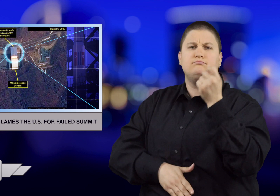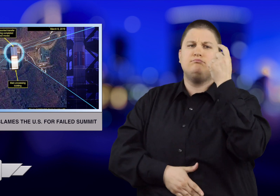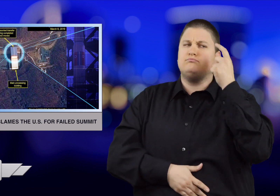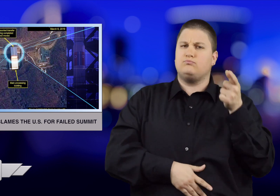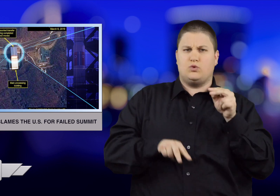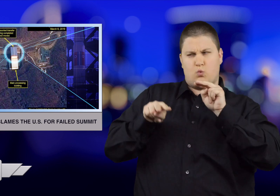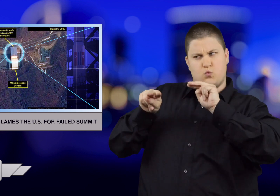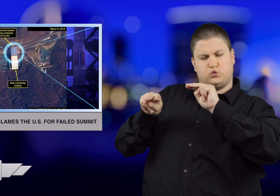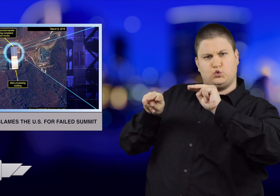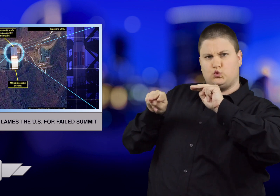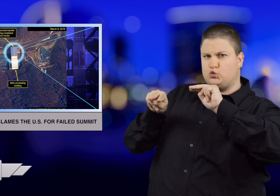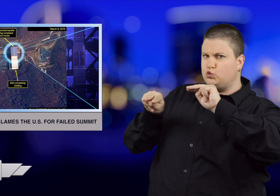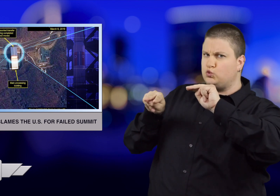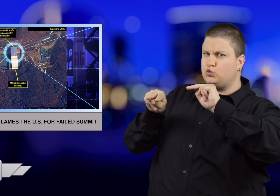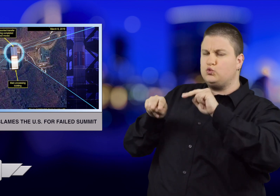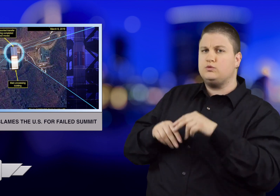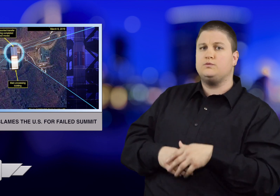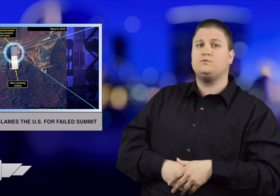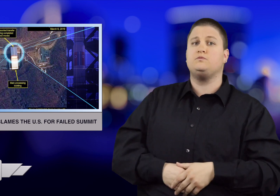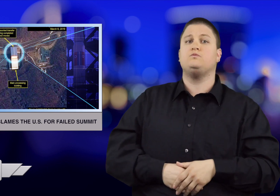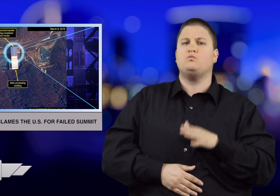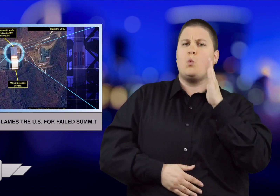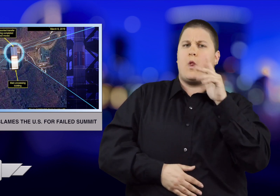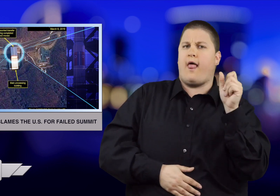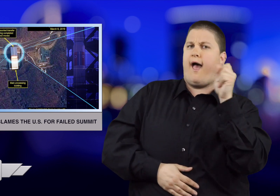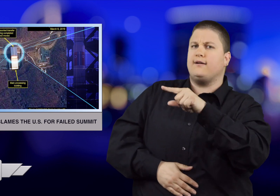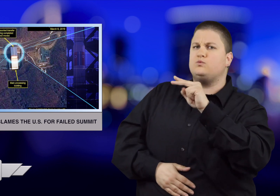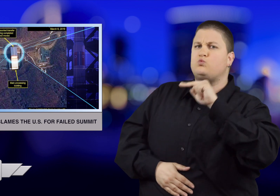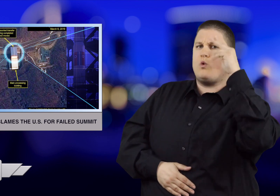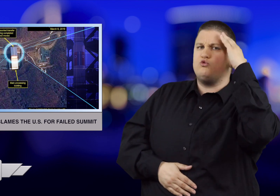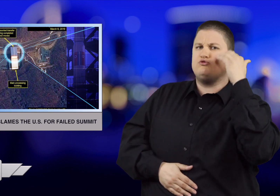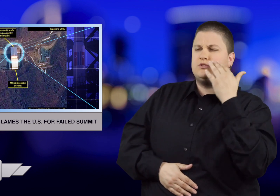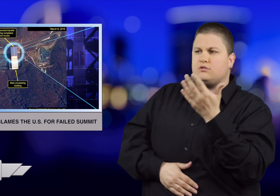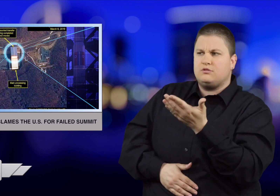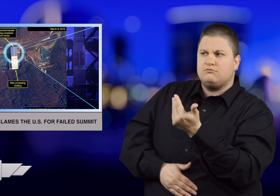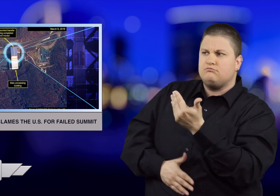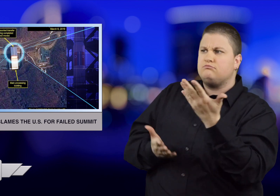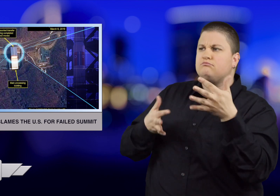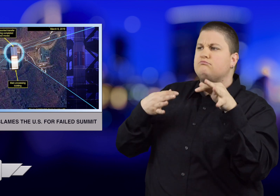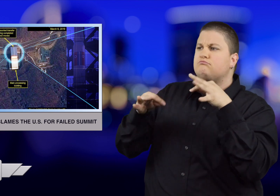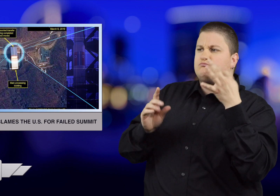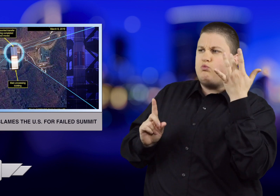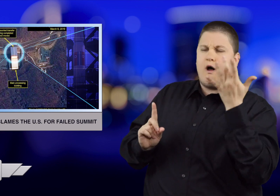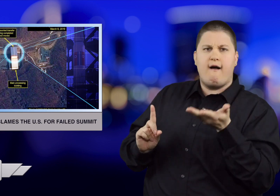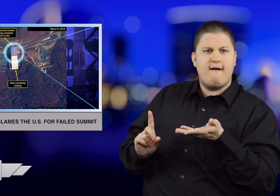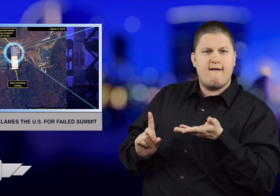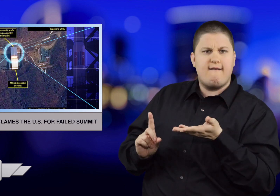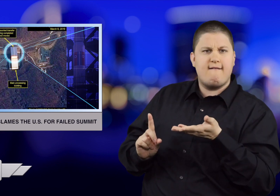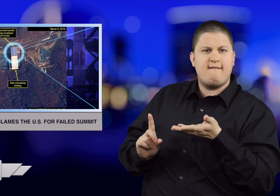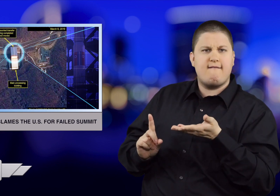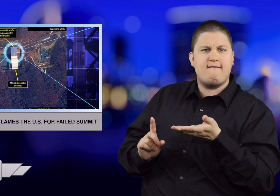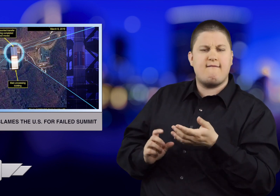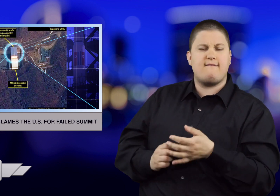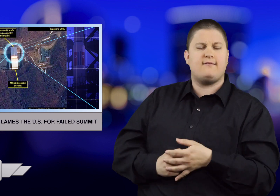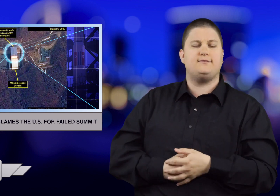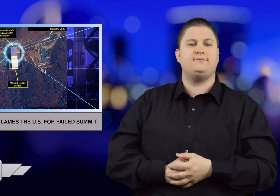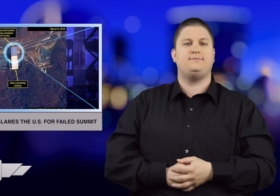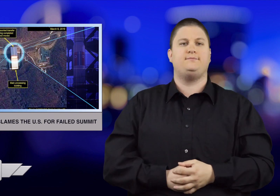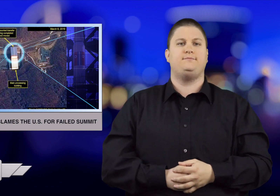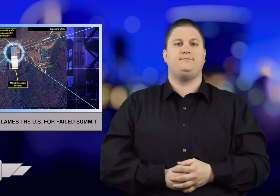operational again but is watching it closely and will ask North Korea for an explanation.